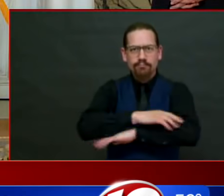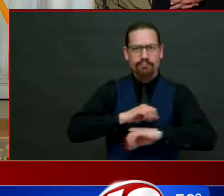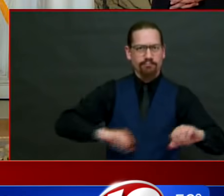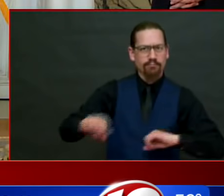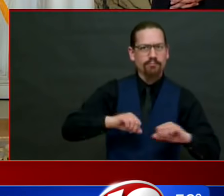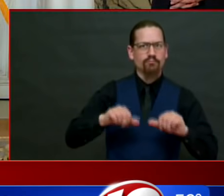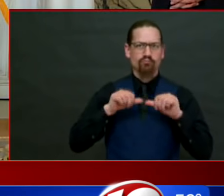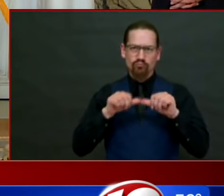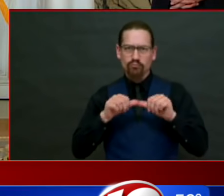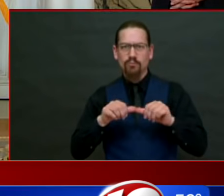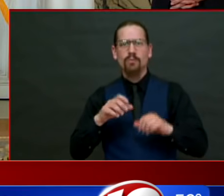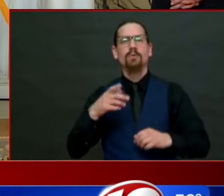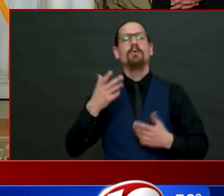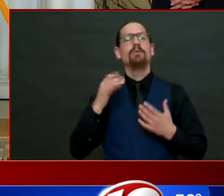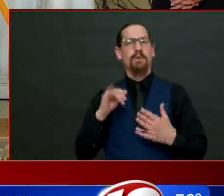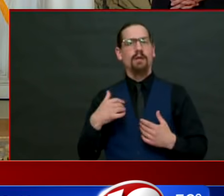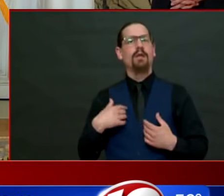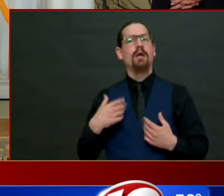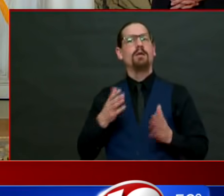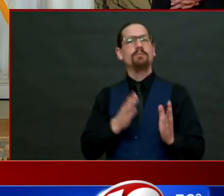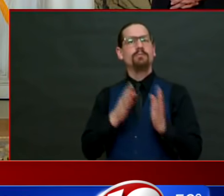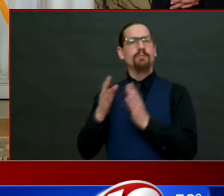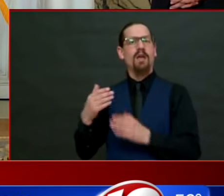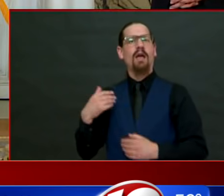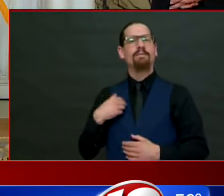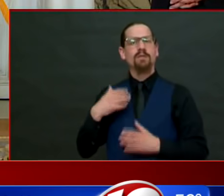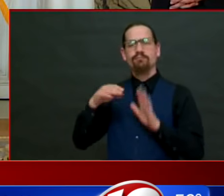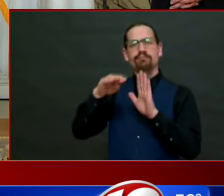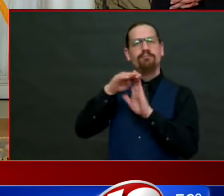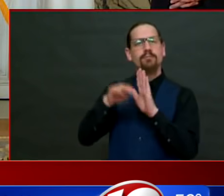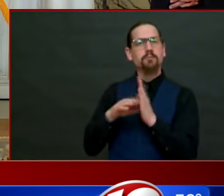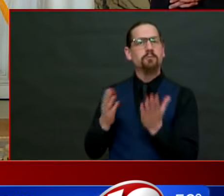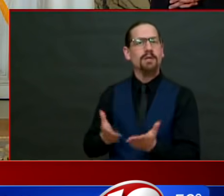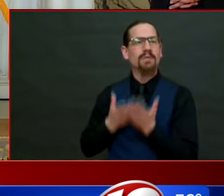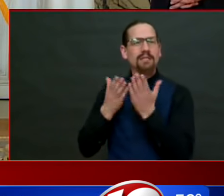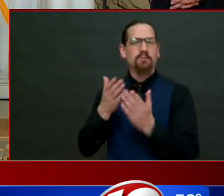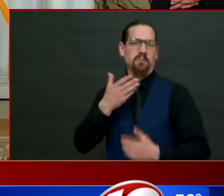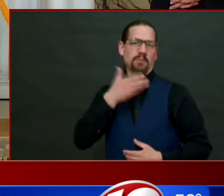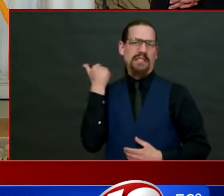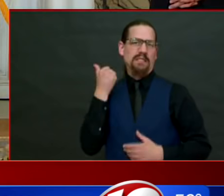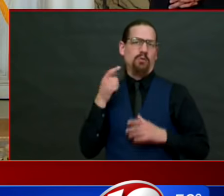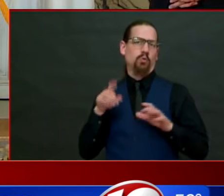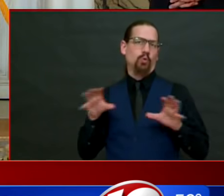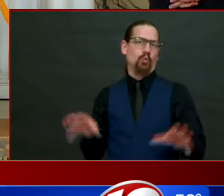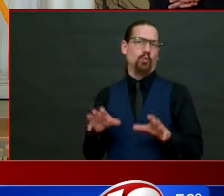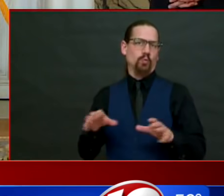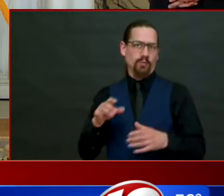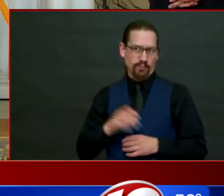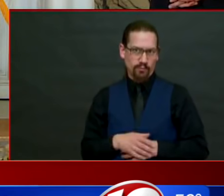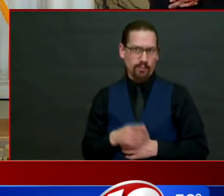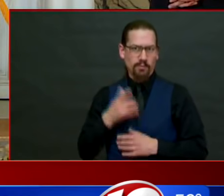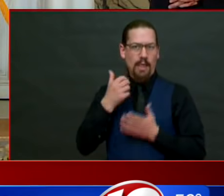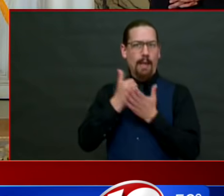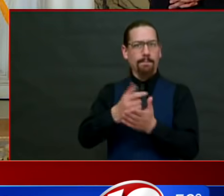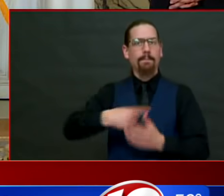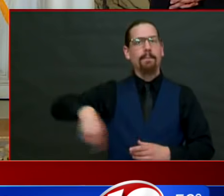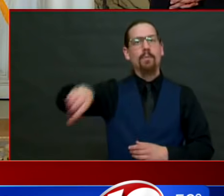SERVICES DAILY. THAT IS THE BARE MINIMUM WE WILL ENFORCE. THERE WILL BE RECOMMENDED BEST PRACTICES.